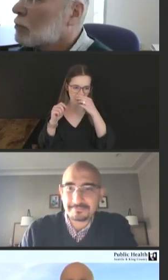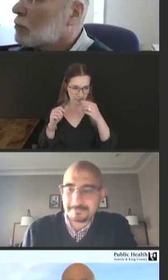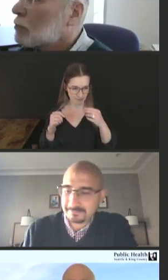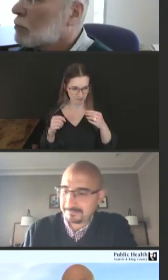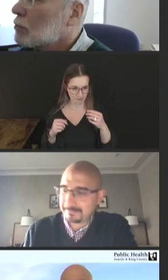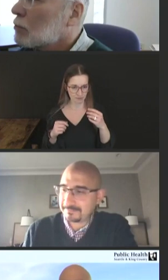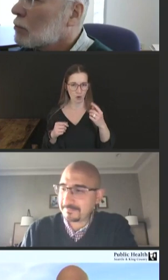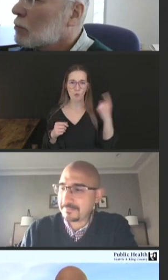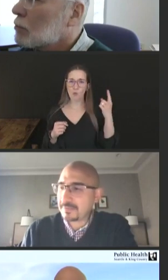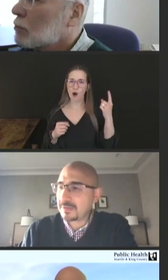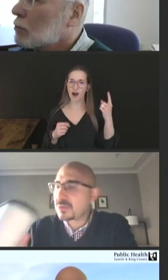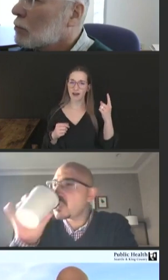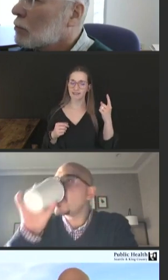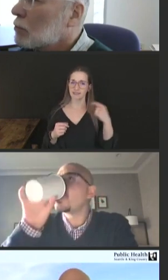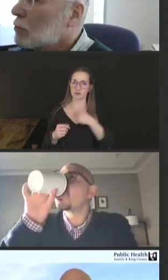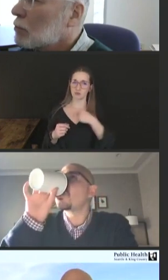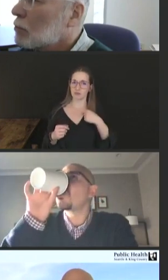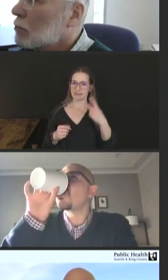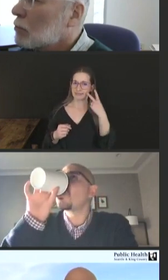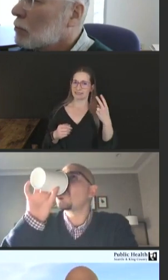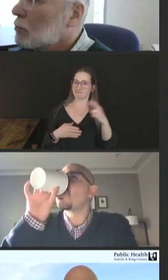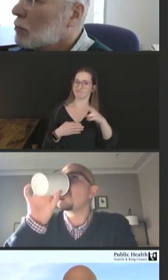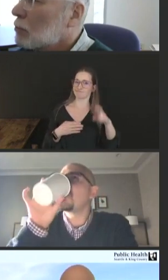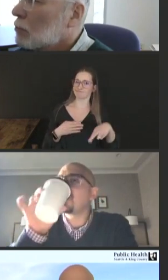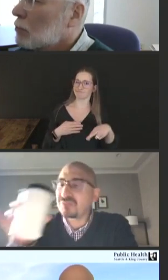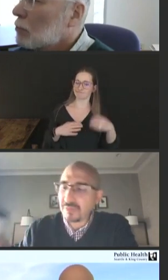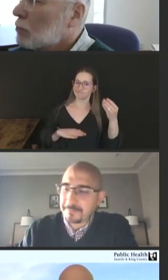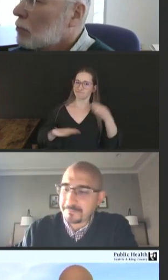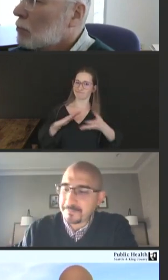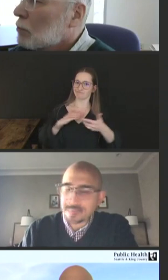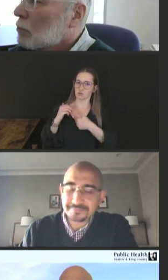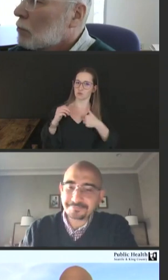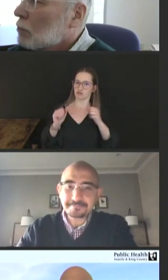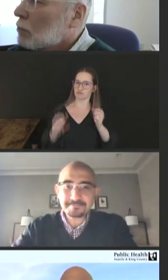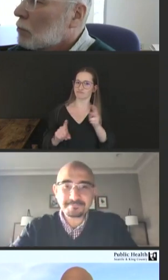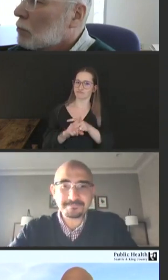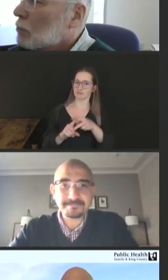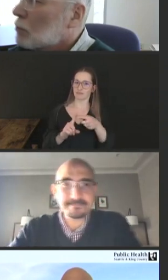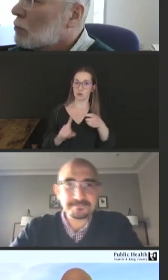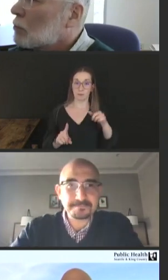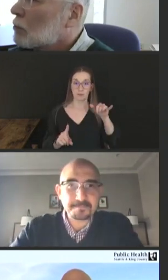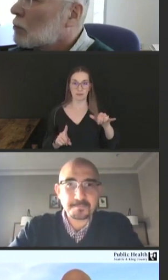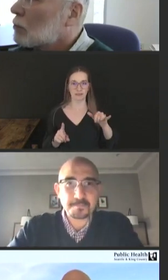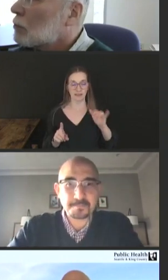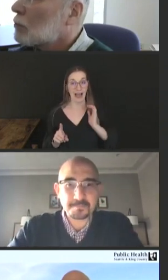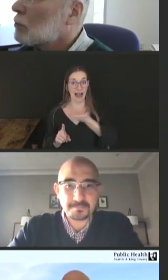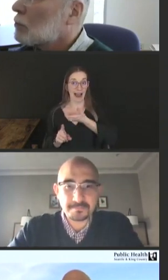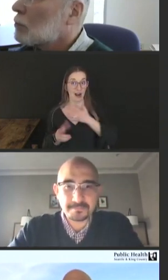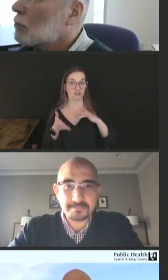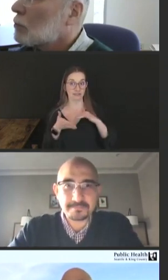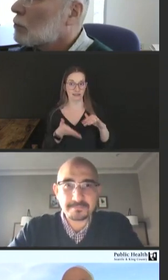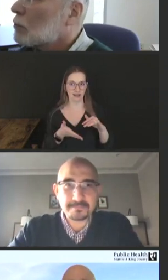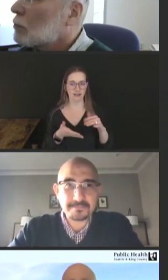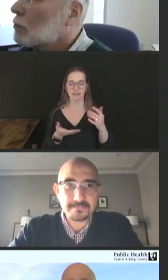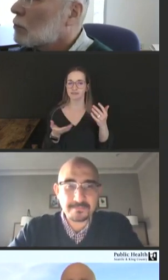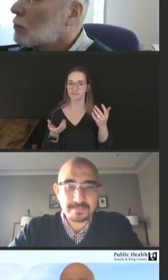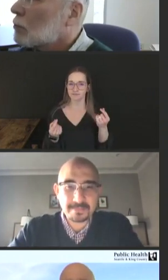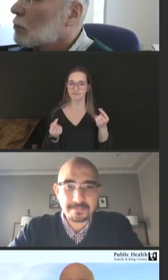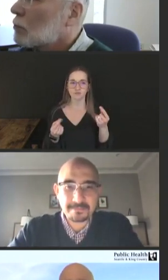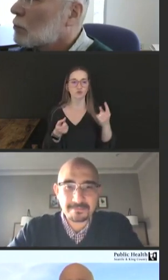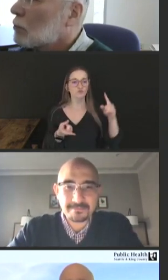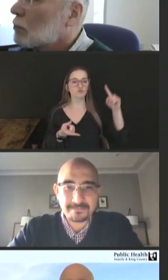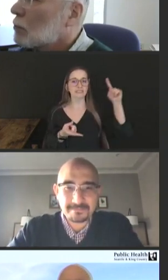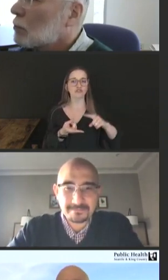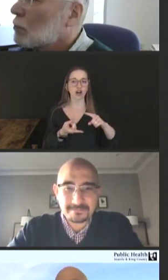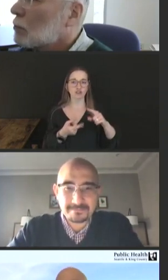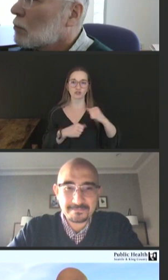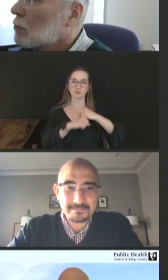from our studies is that the reduction in protection seen with the new variants